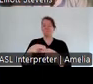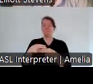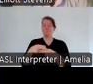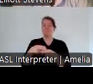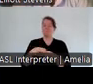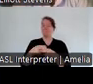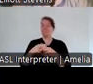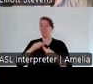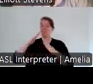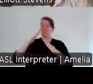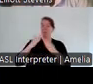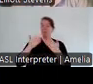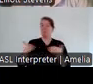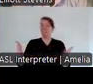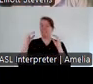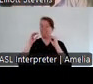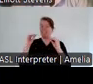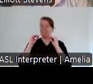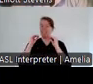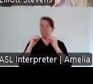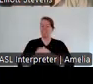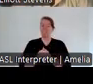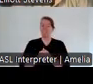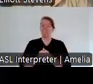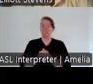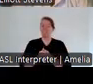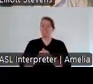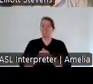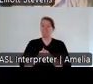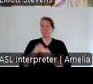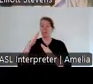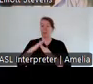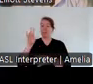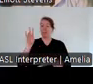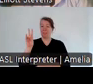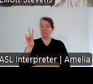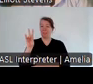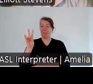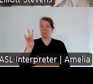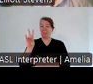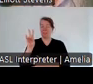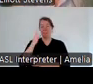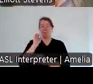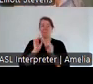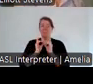teaching, um... um, a top seven things for digital accessibility.